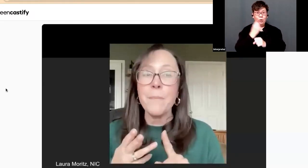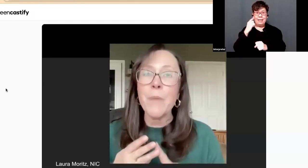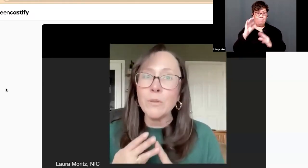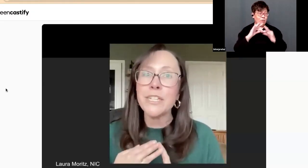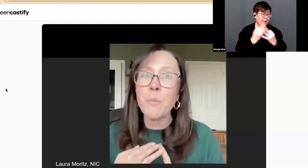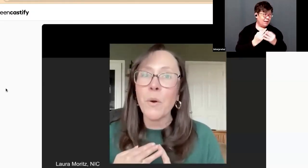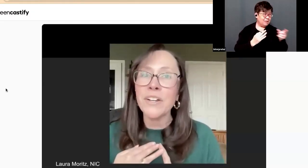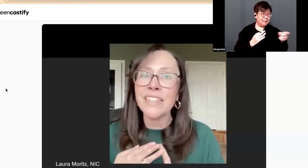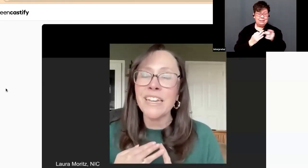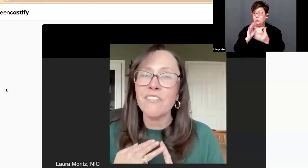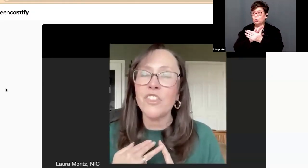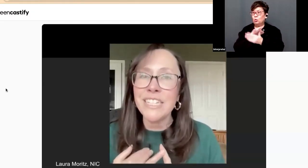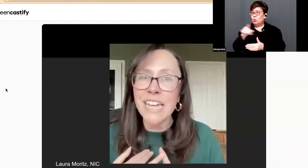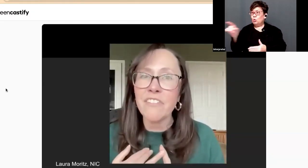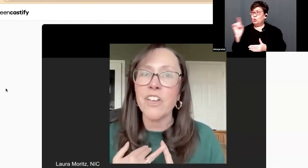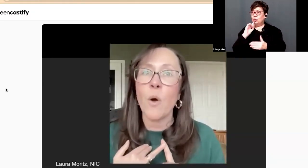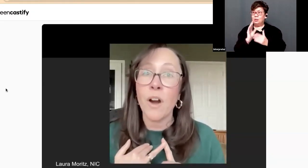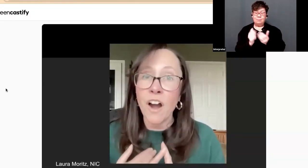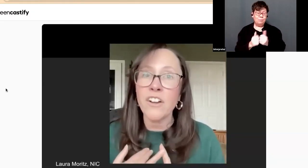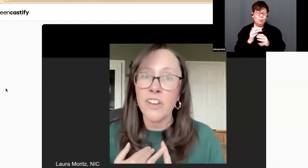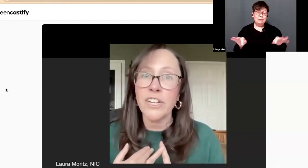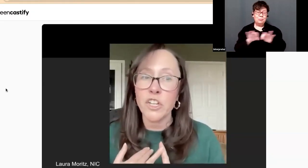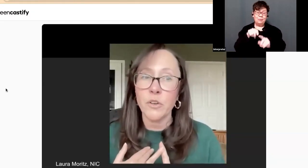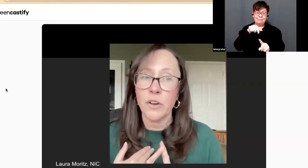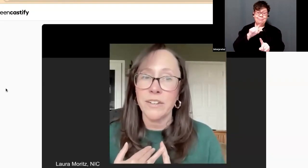and most importantly, for the Deaf or hard of hearing children.